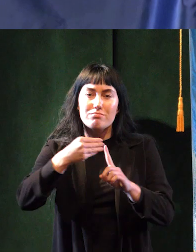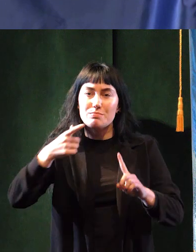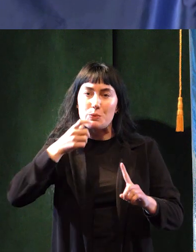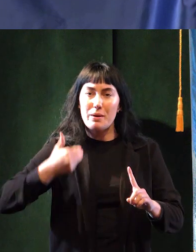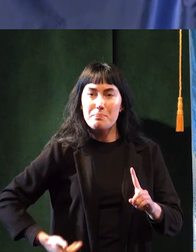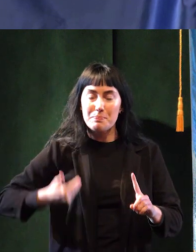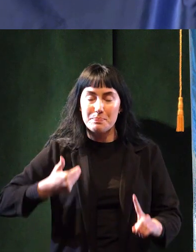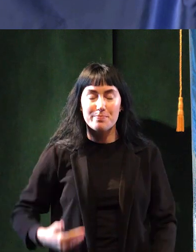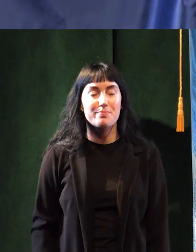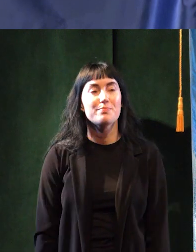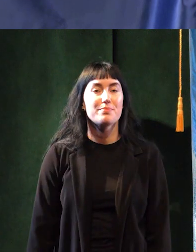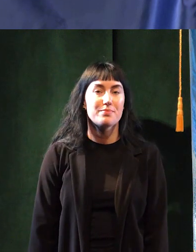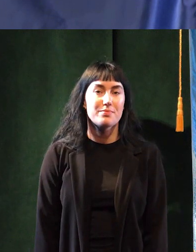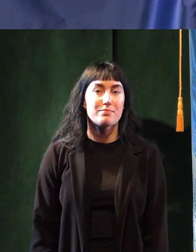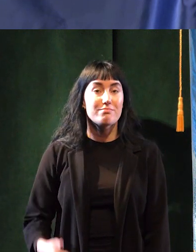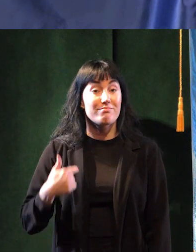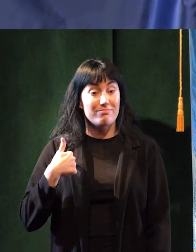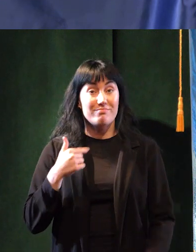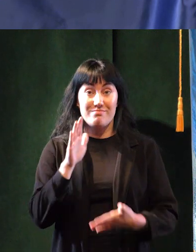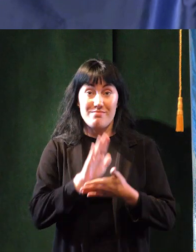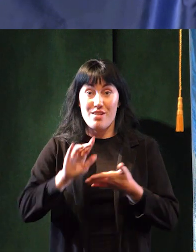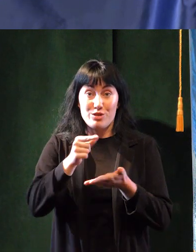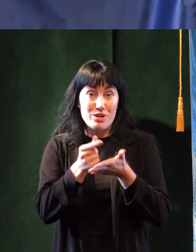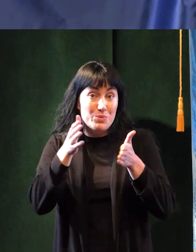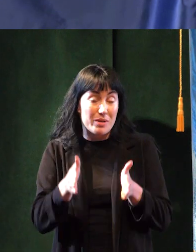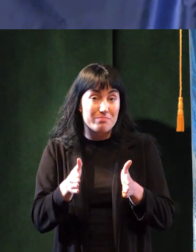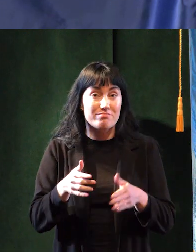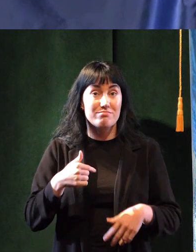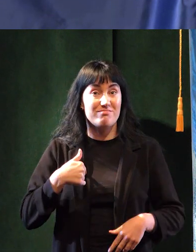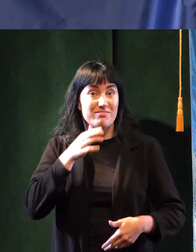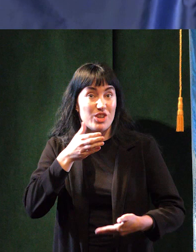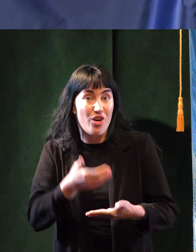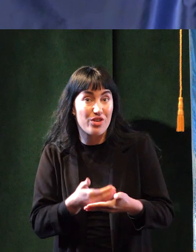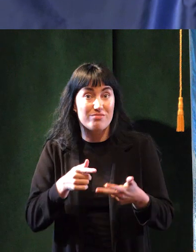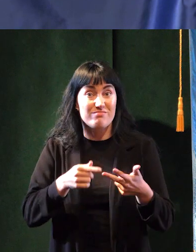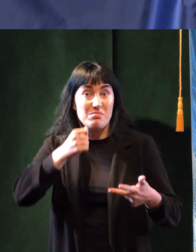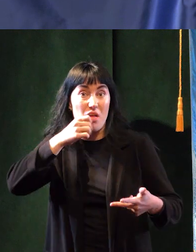share with you a little about myself I'm a college graduate a daughter a mother